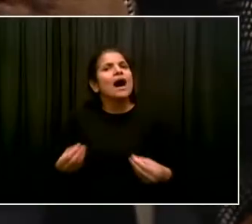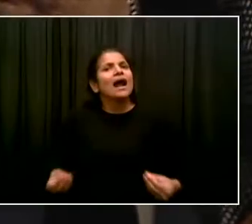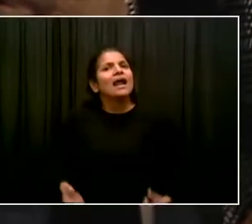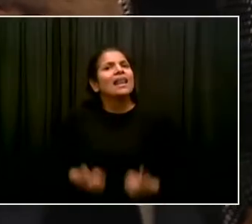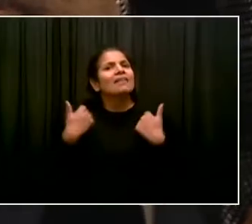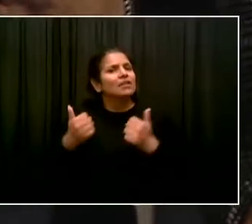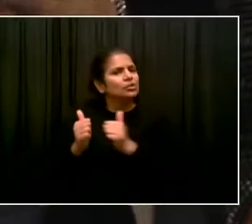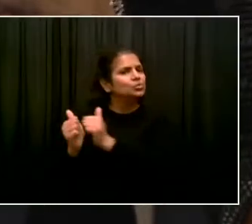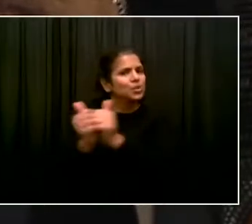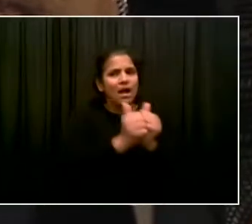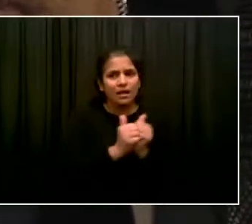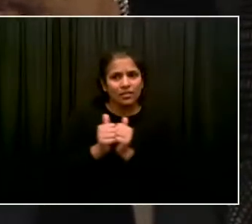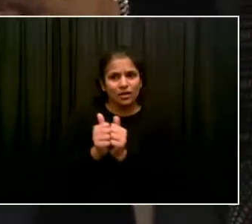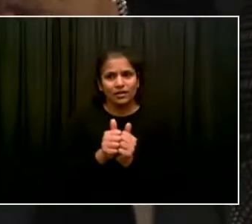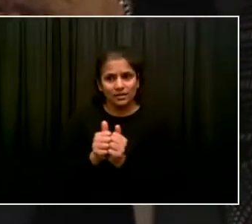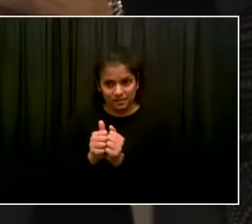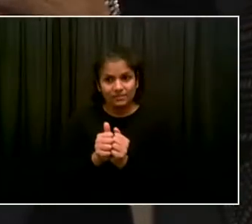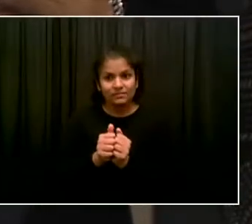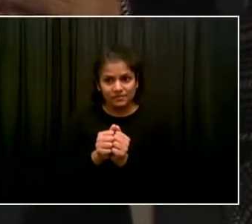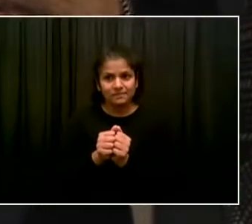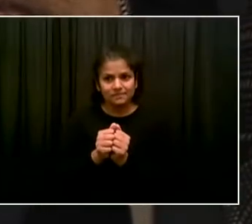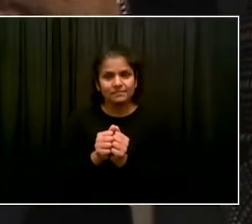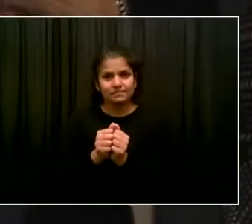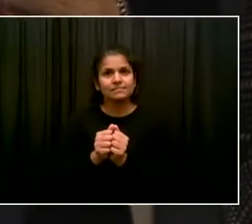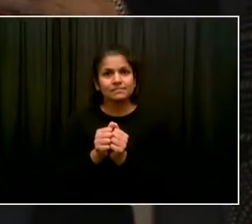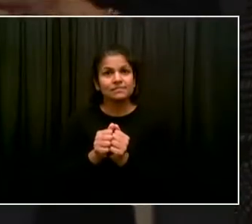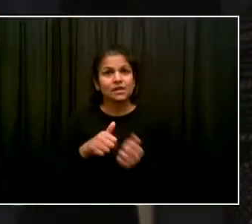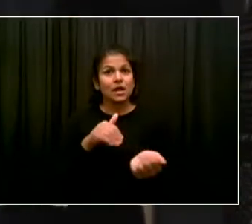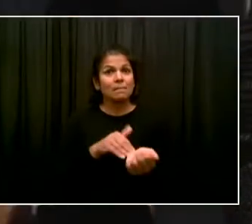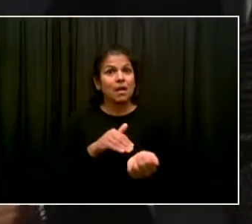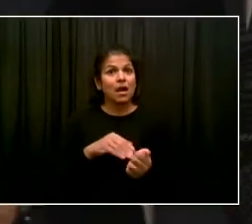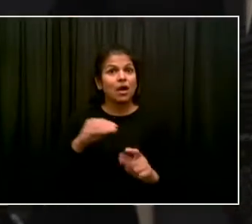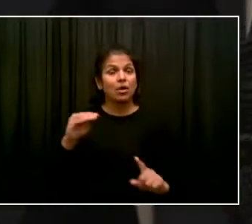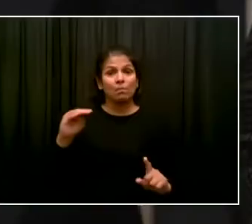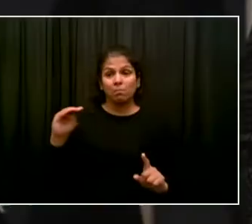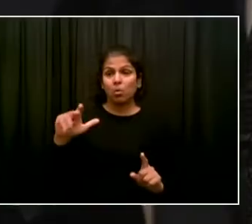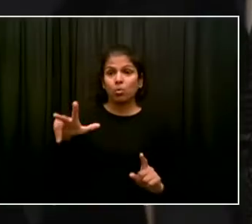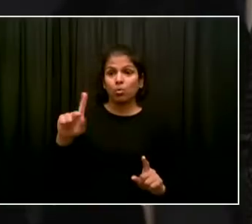GREAT COUTNRY, WE MUST LEARN TO LIVE TOGETHER AS